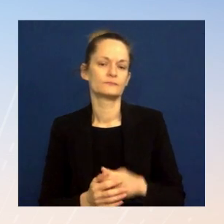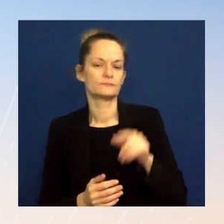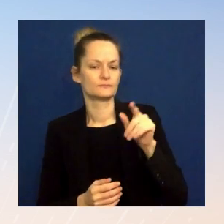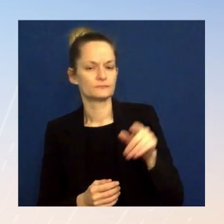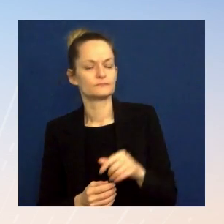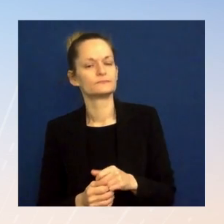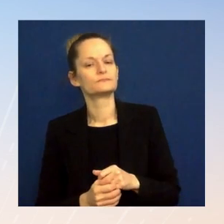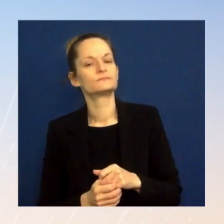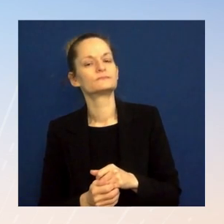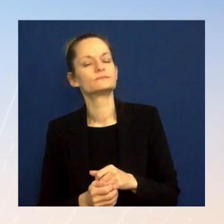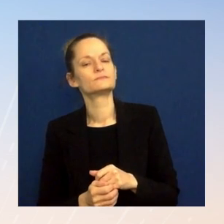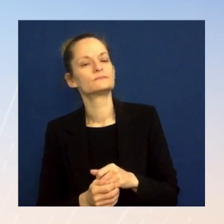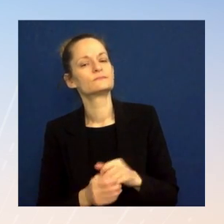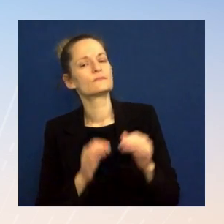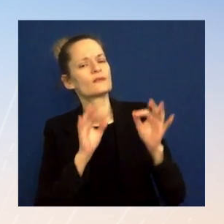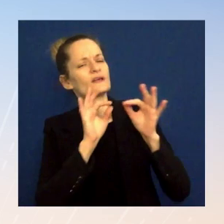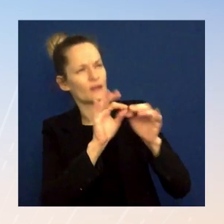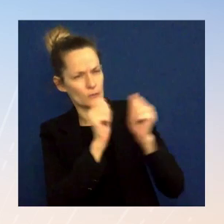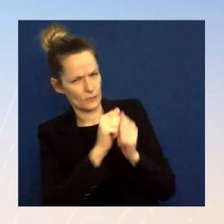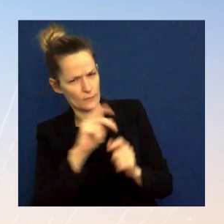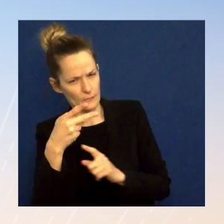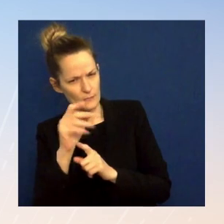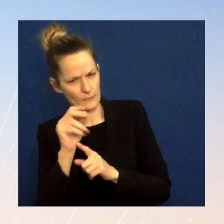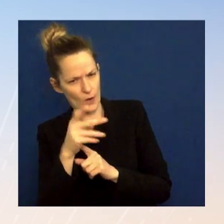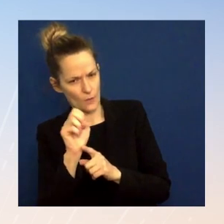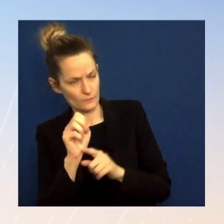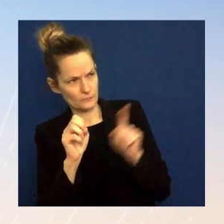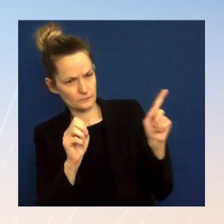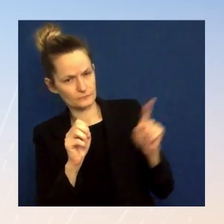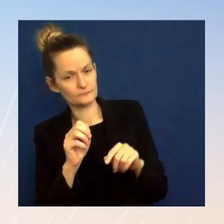Mr. Sullivan: That is a good question for which I -- I don't have -- I will -- I'll put it this way: